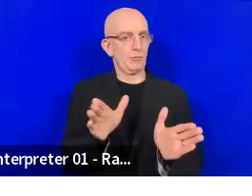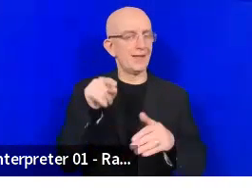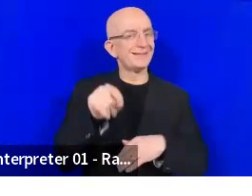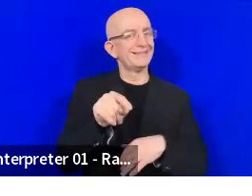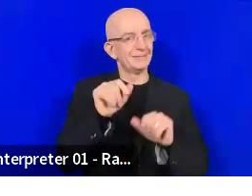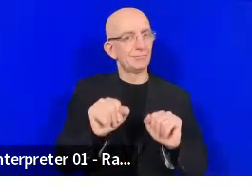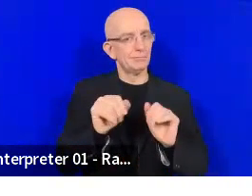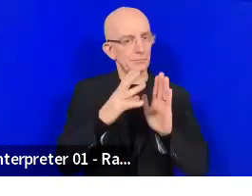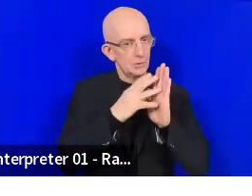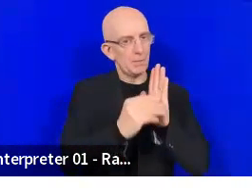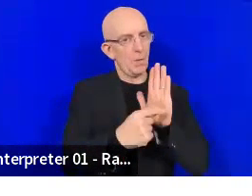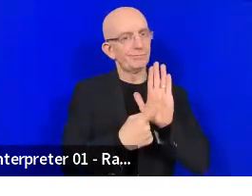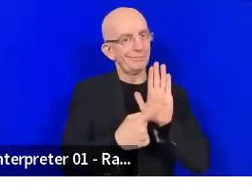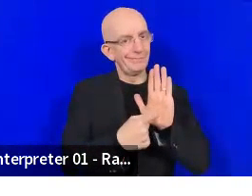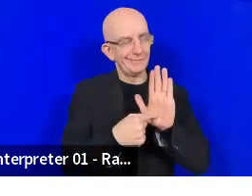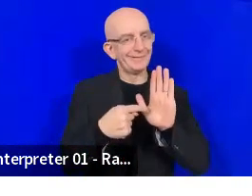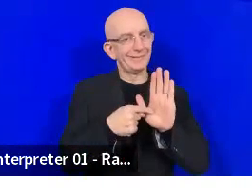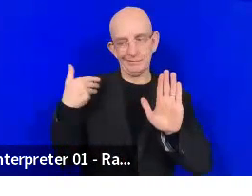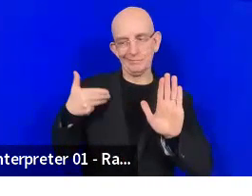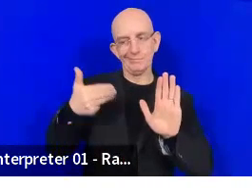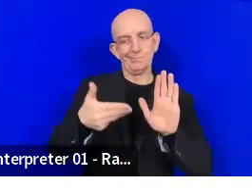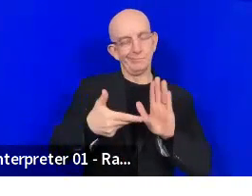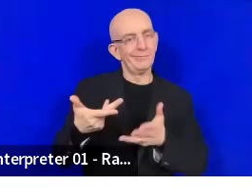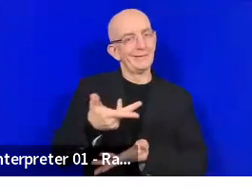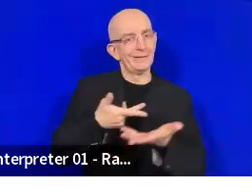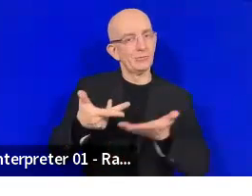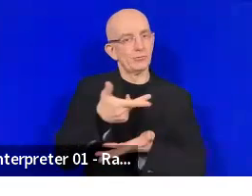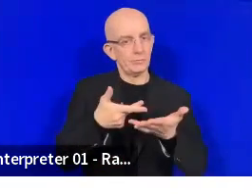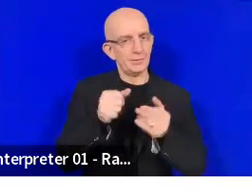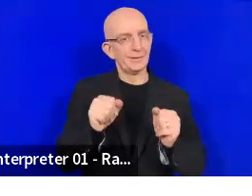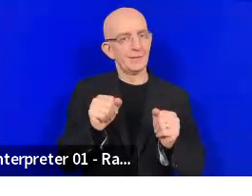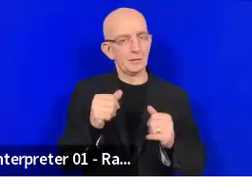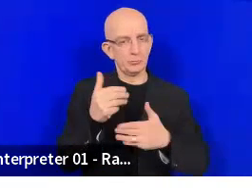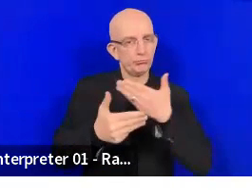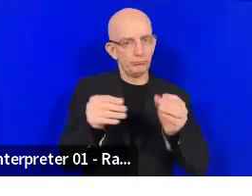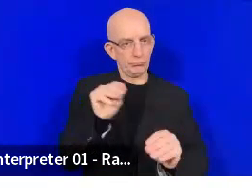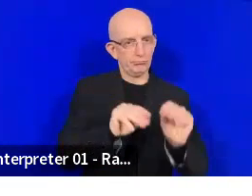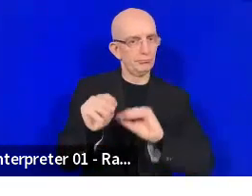This is a key moment, and I hope that some of you will be in the New York for it.